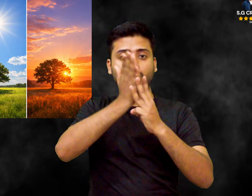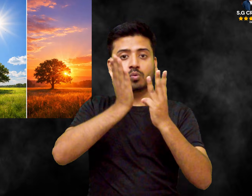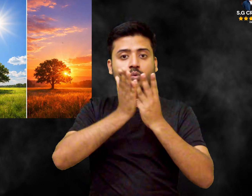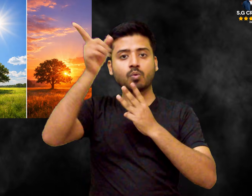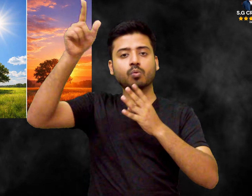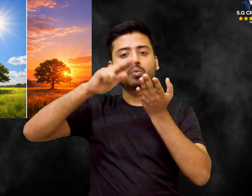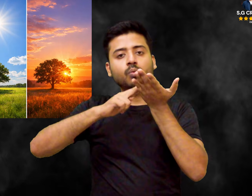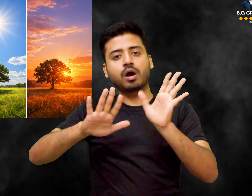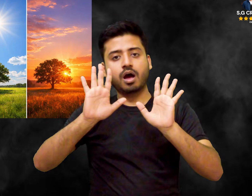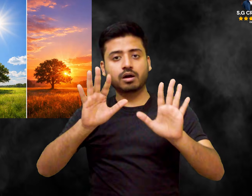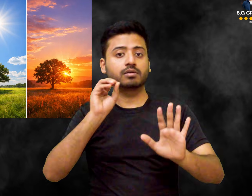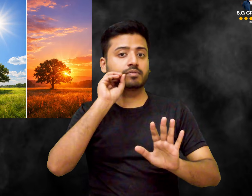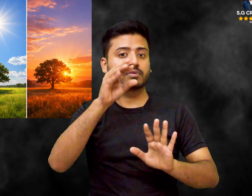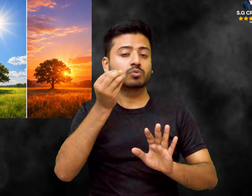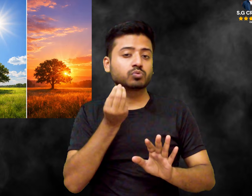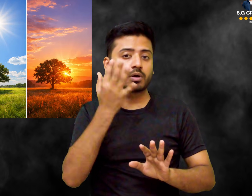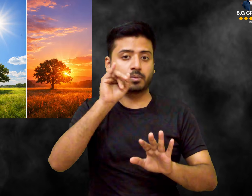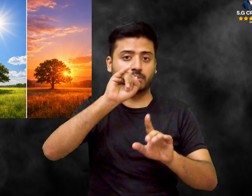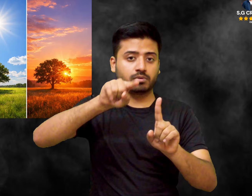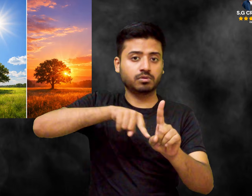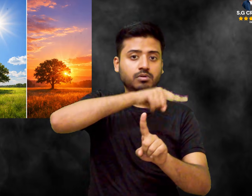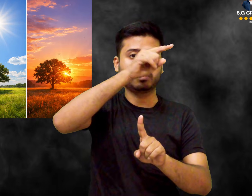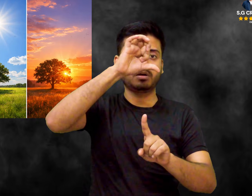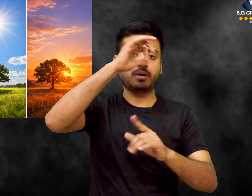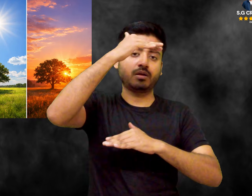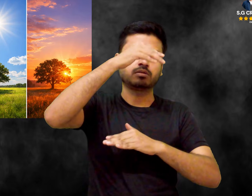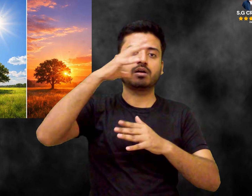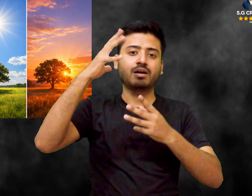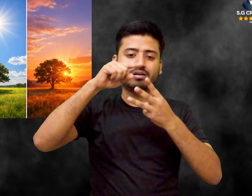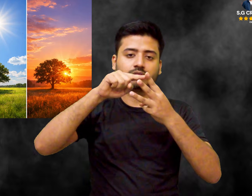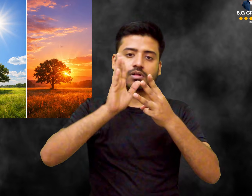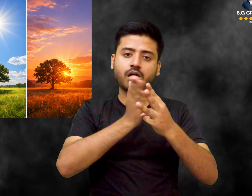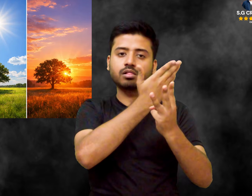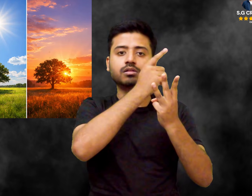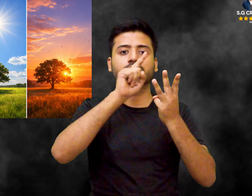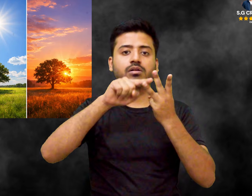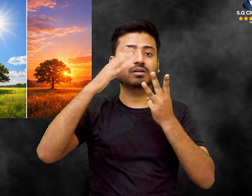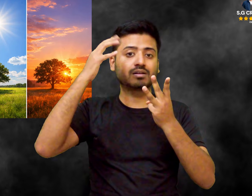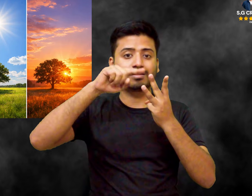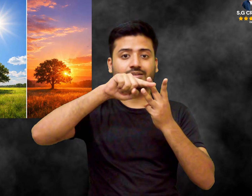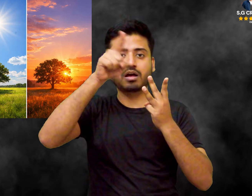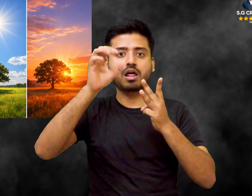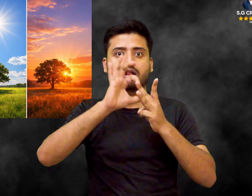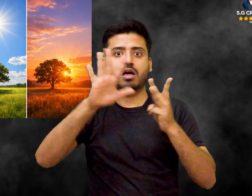excessive skin damage. Aim for short periods of exposure, roughly 10 to 30 minutes at least